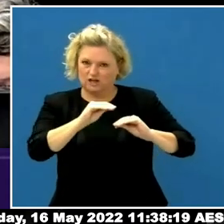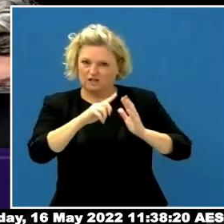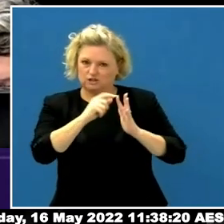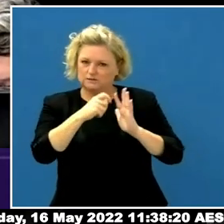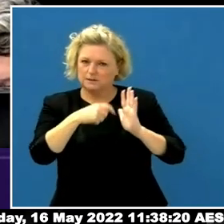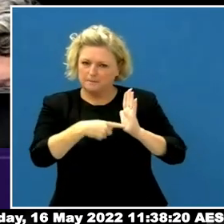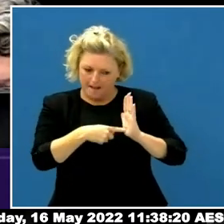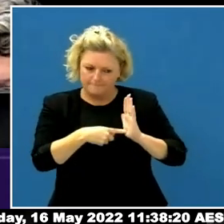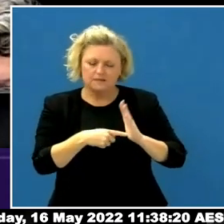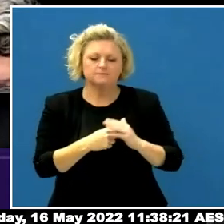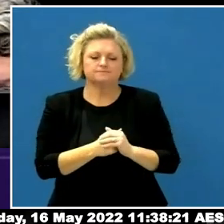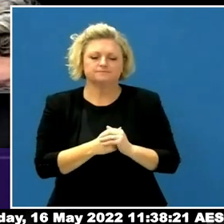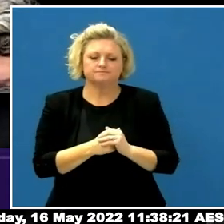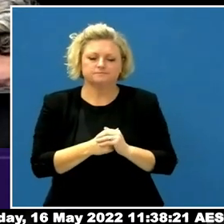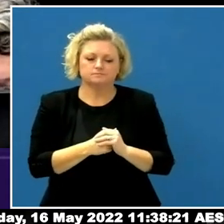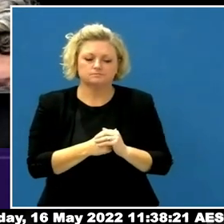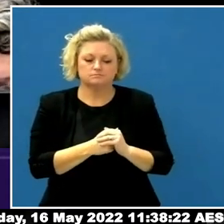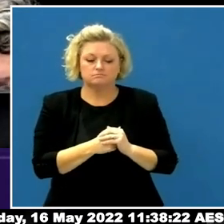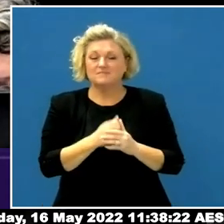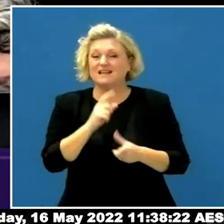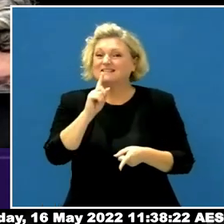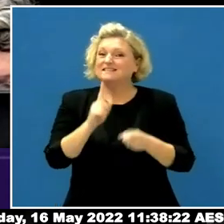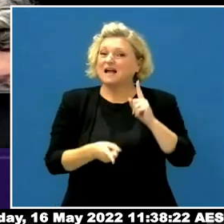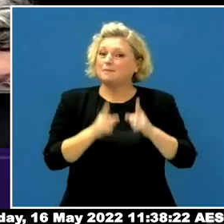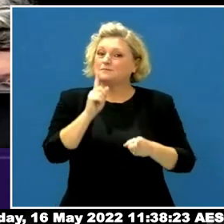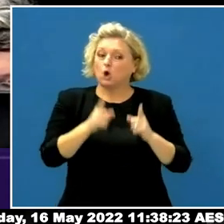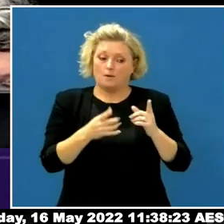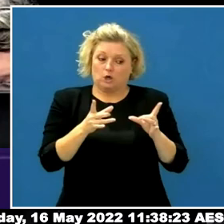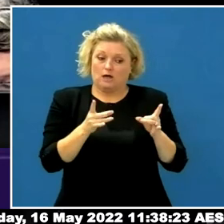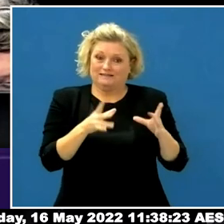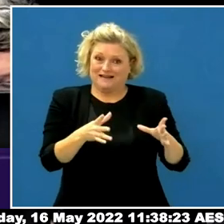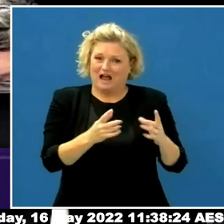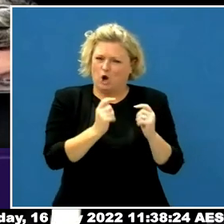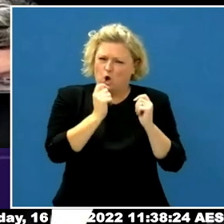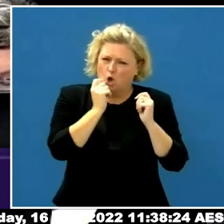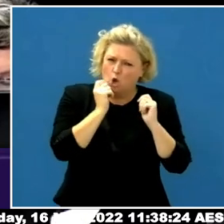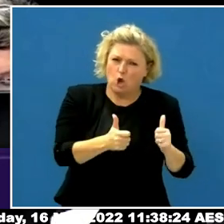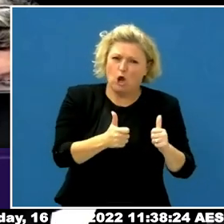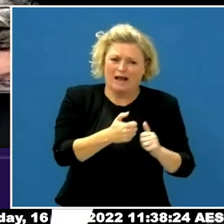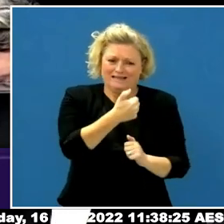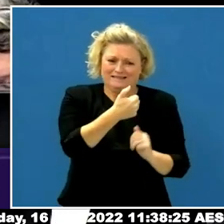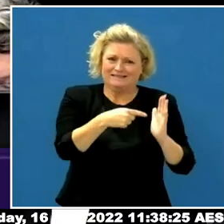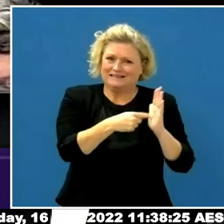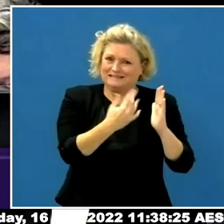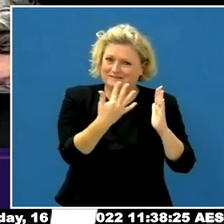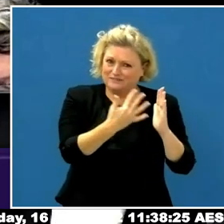on the run that I had, so they could start at quarter past 6 in the morning, anywhere up to 7, quarter to 7.